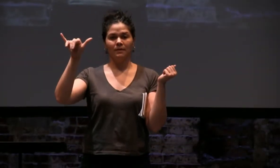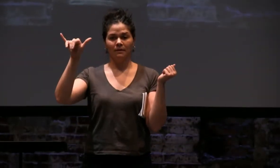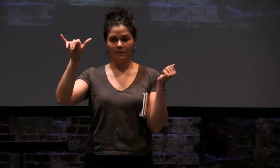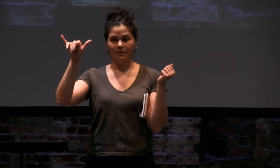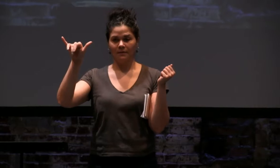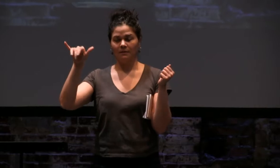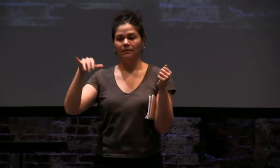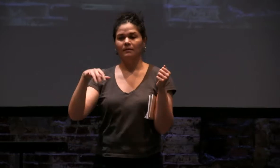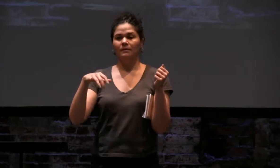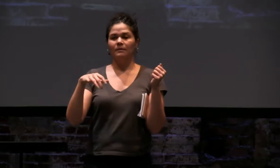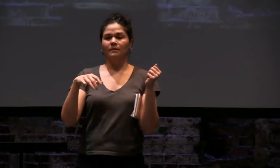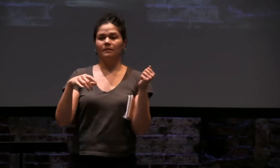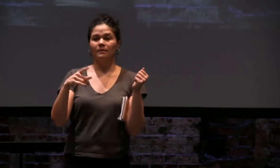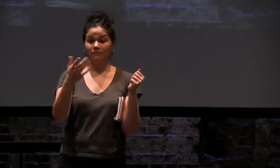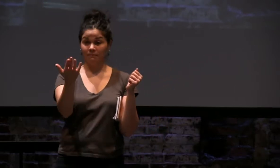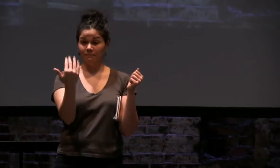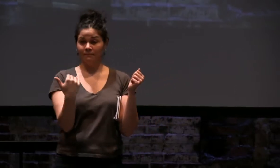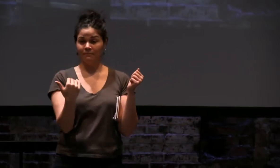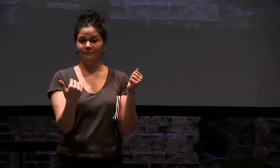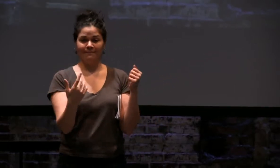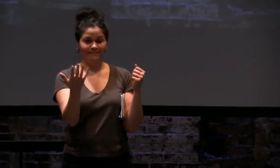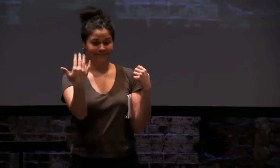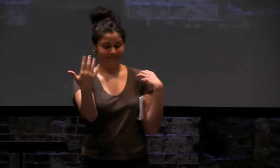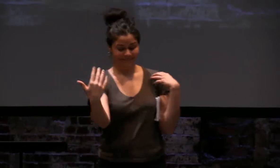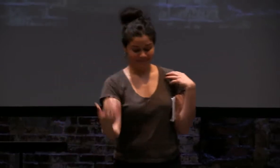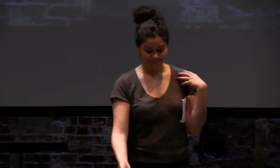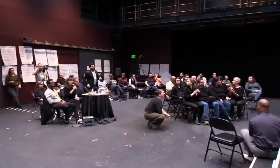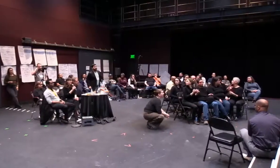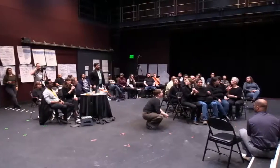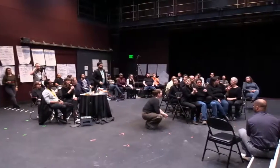Advocacy. That group, come on up.